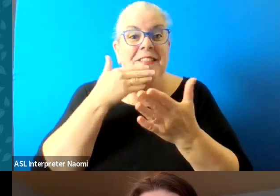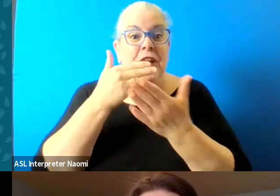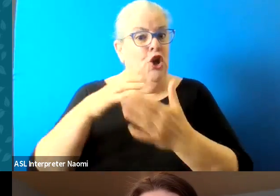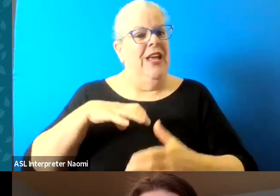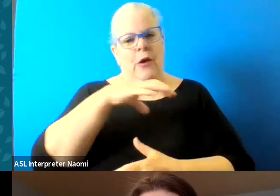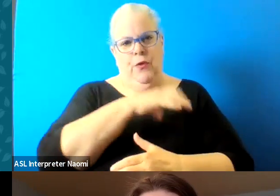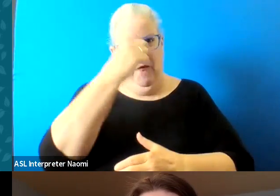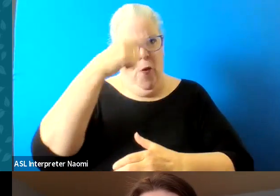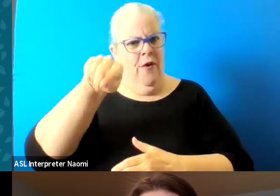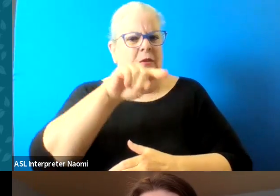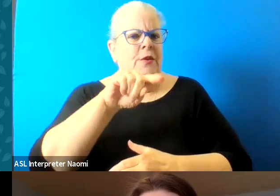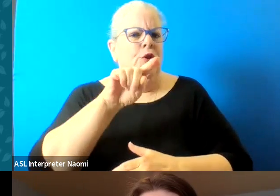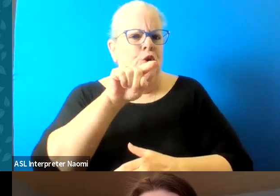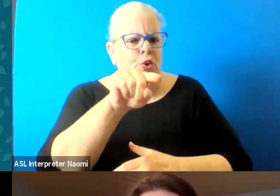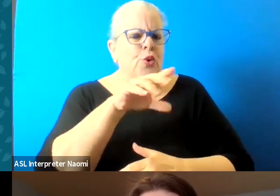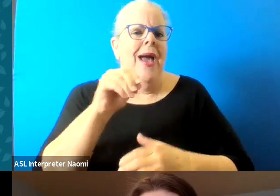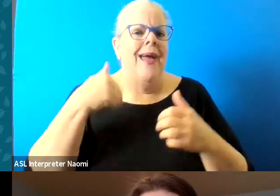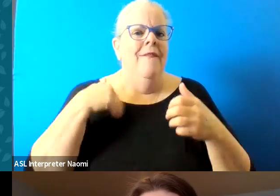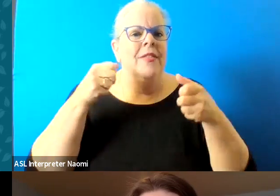And having the ability to ask these questions